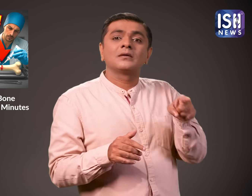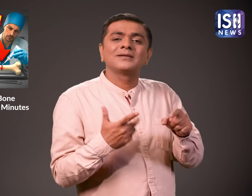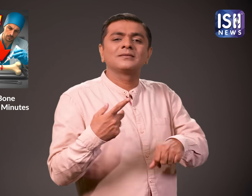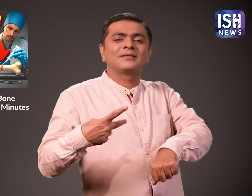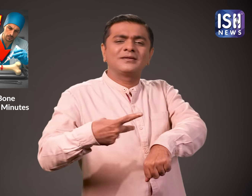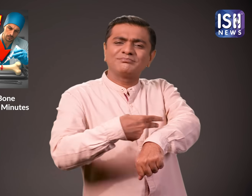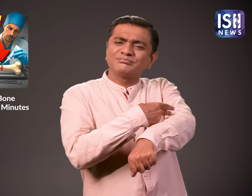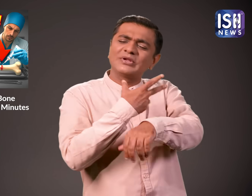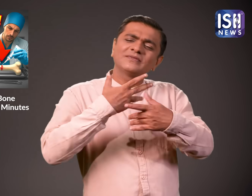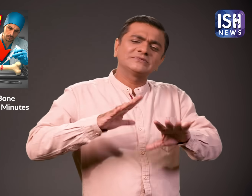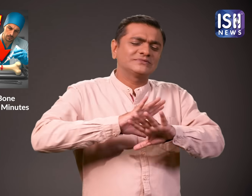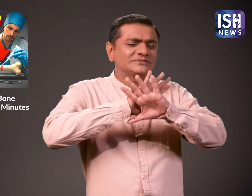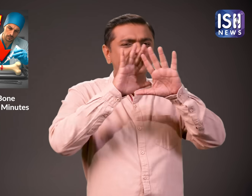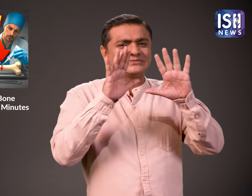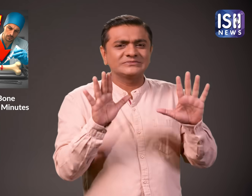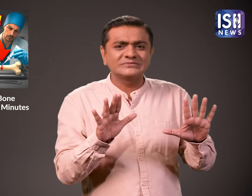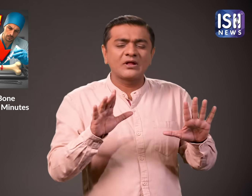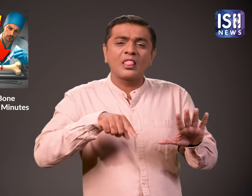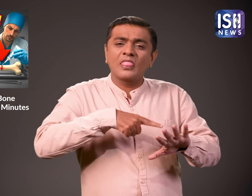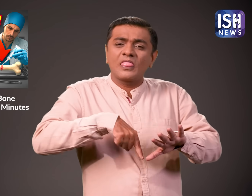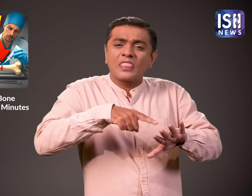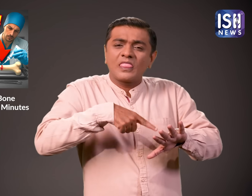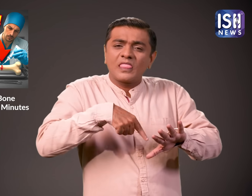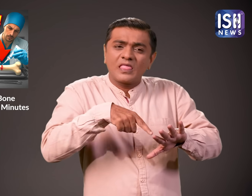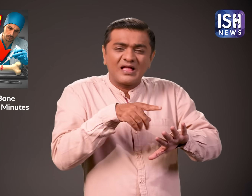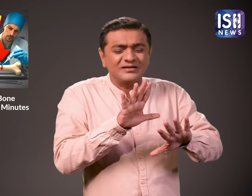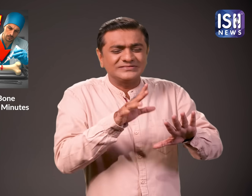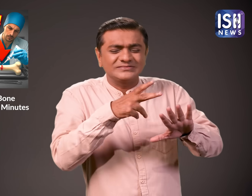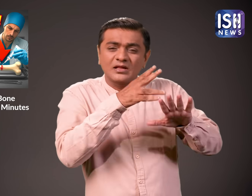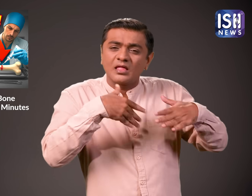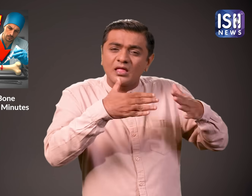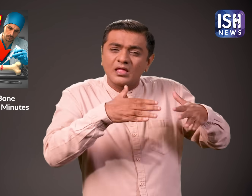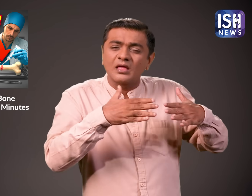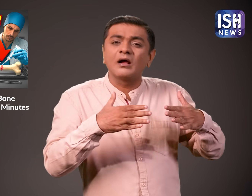Traditional surgeries can take several hours to complete.